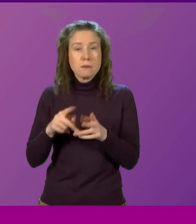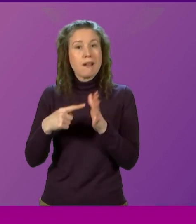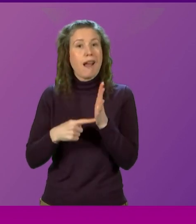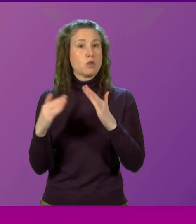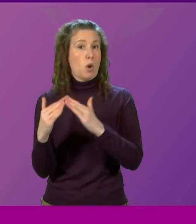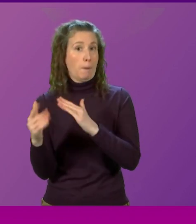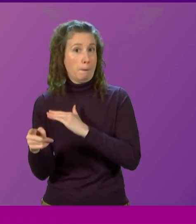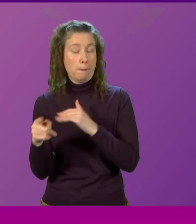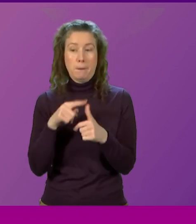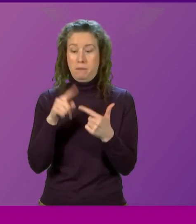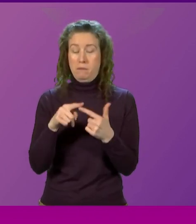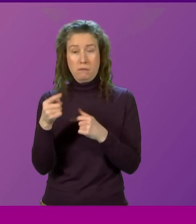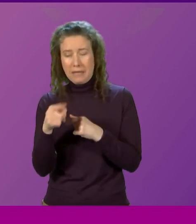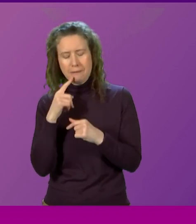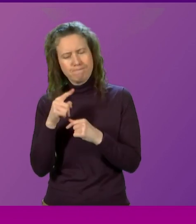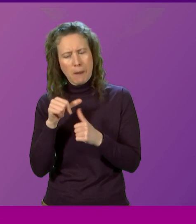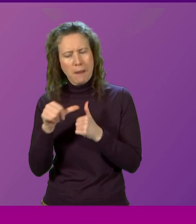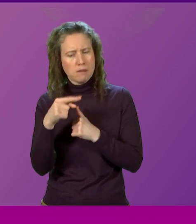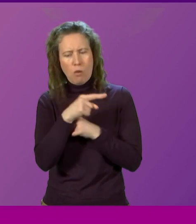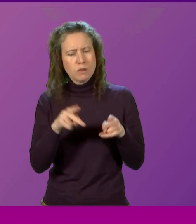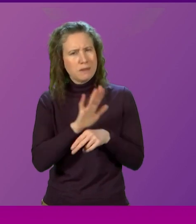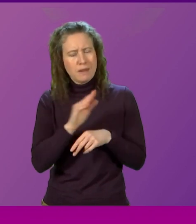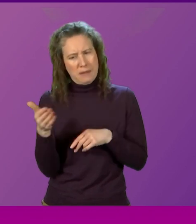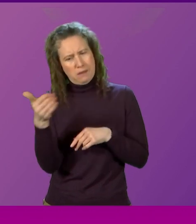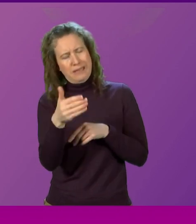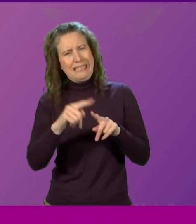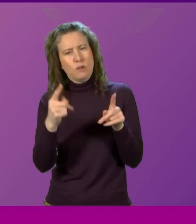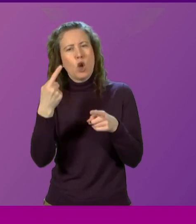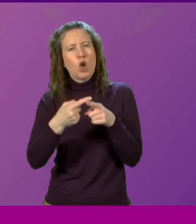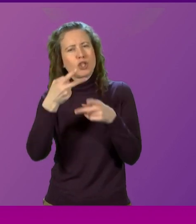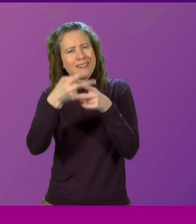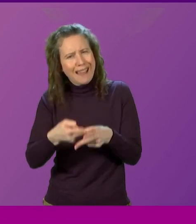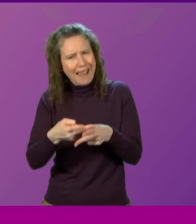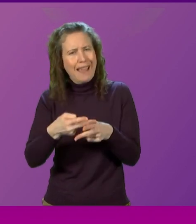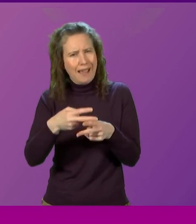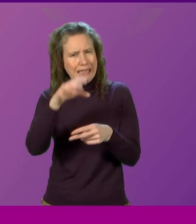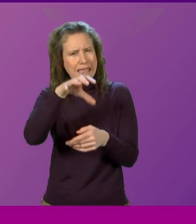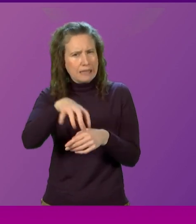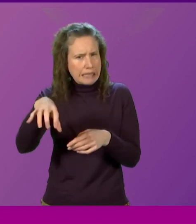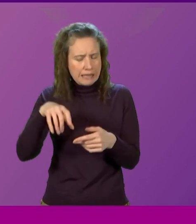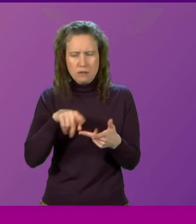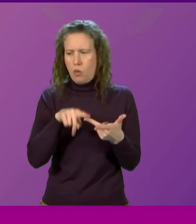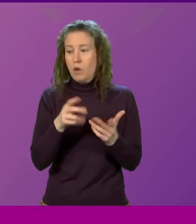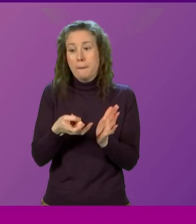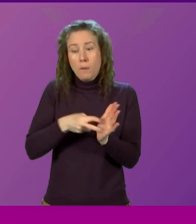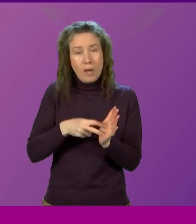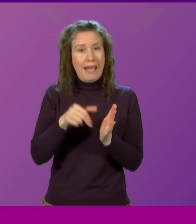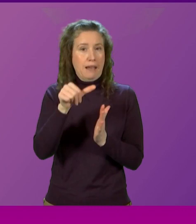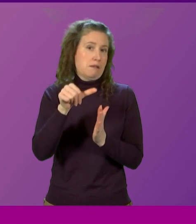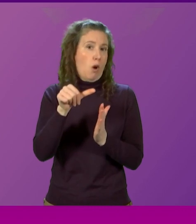at home, directing people to more appropriate urgent care settings and scheduling urgent appointments to avoid long waits in accident and emergency.